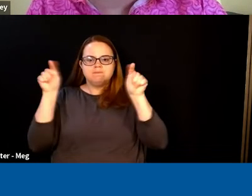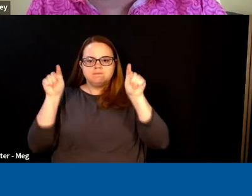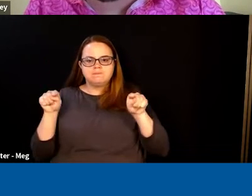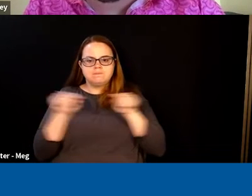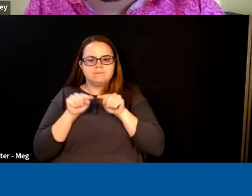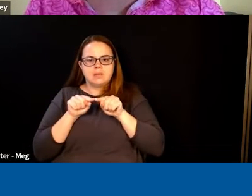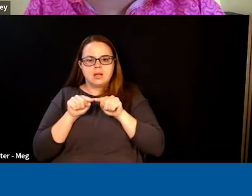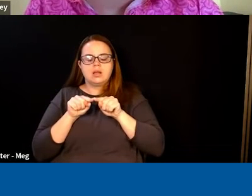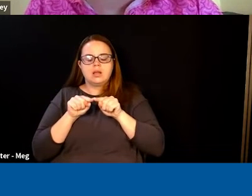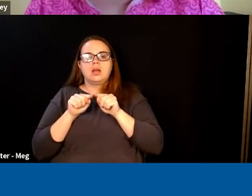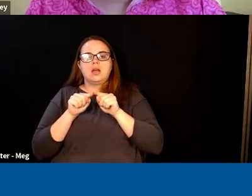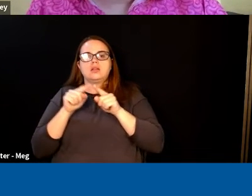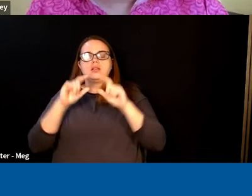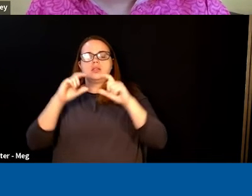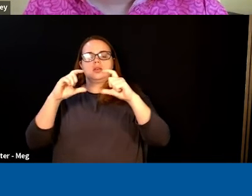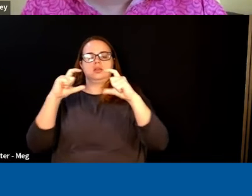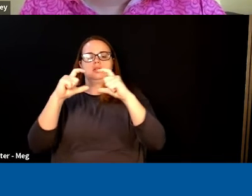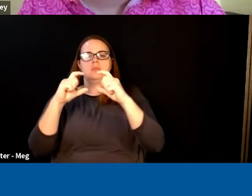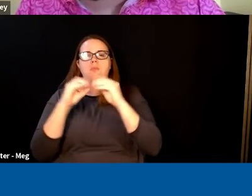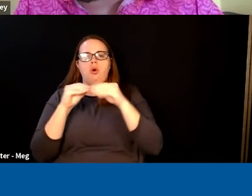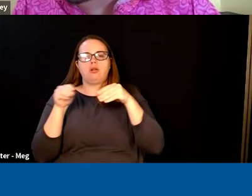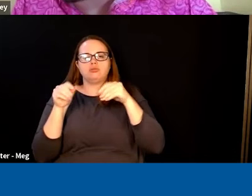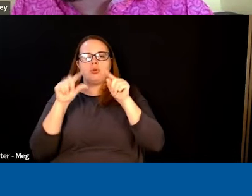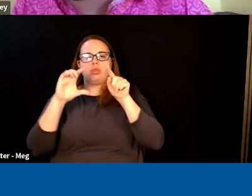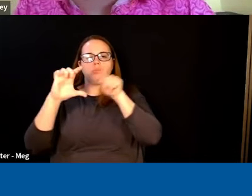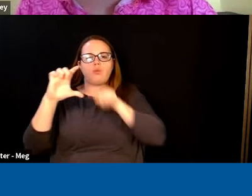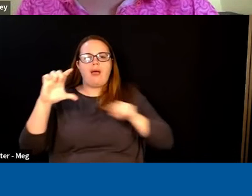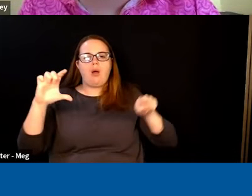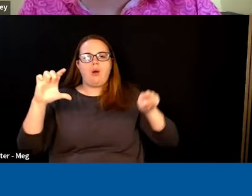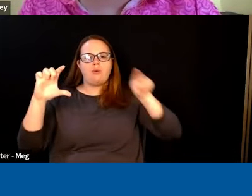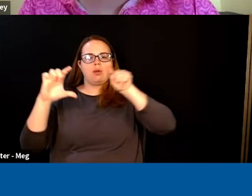or, you know, info boxy. The other thing to be aware of is,